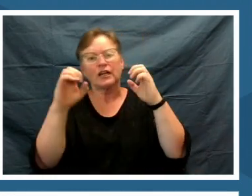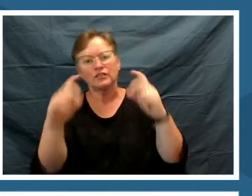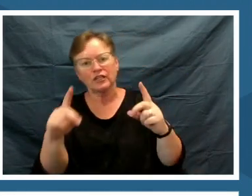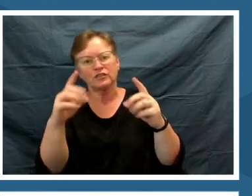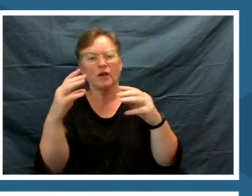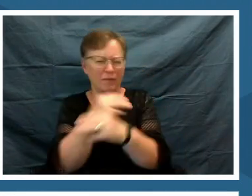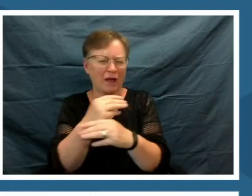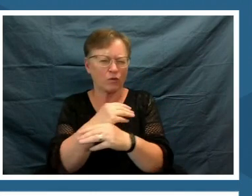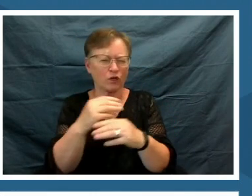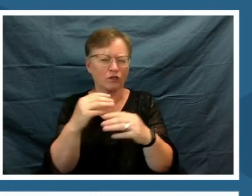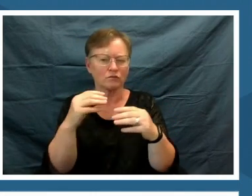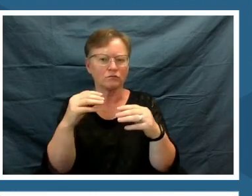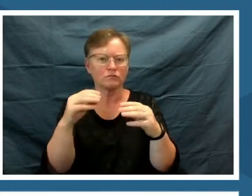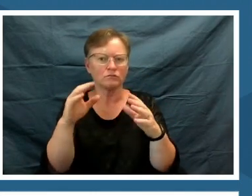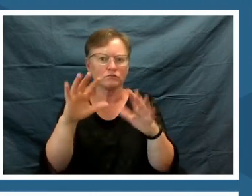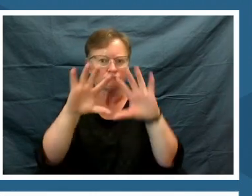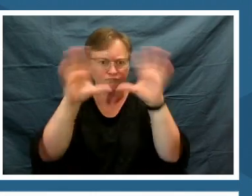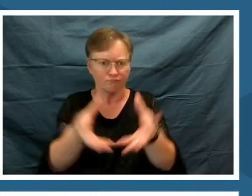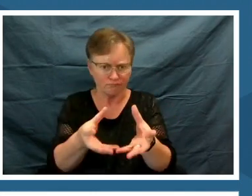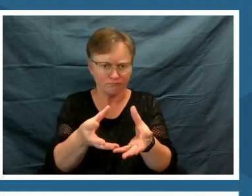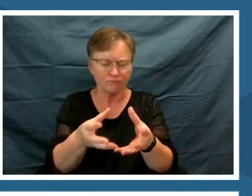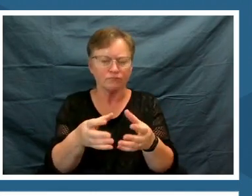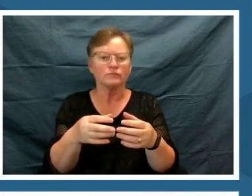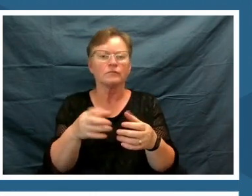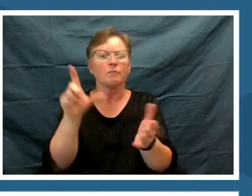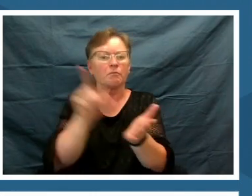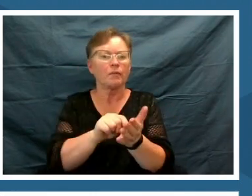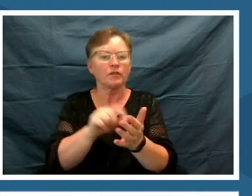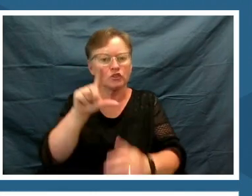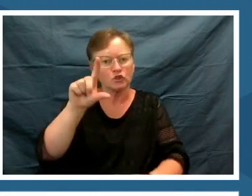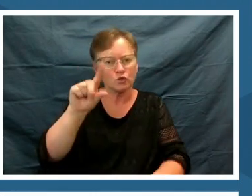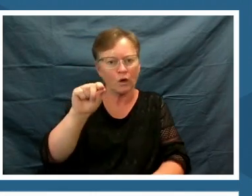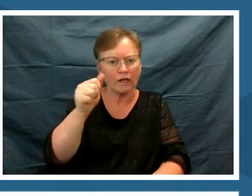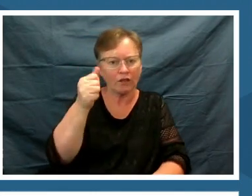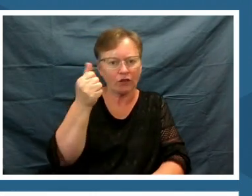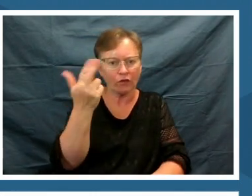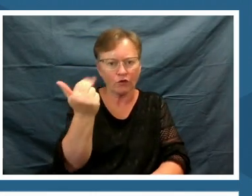published in 2013 it included five